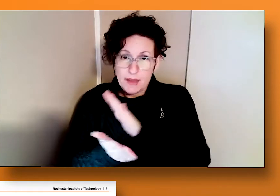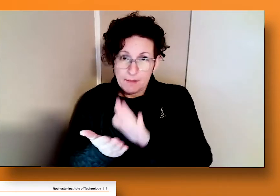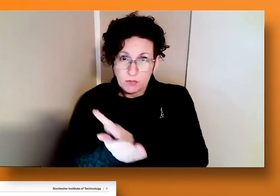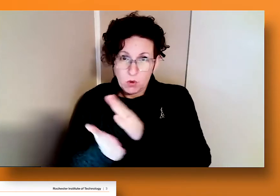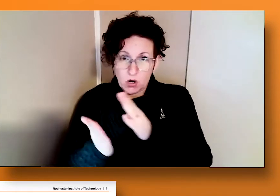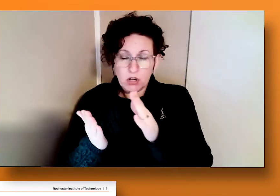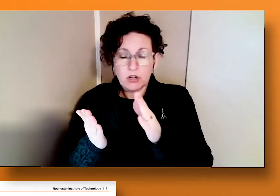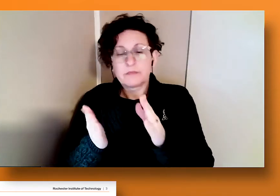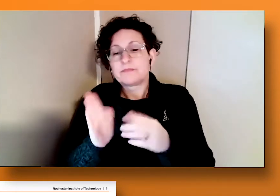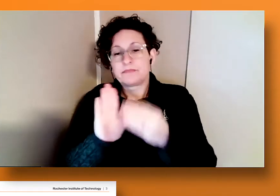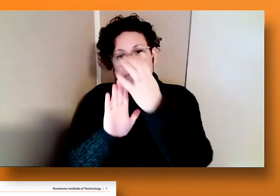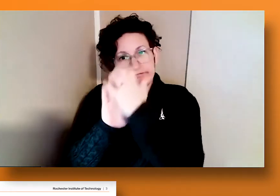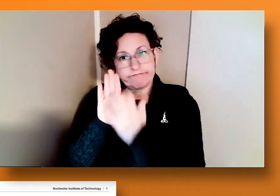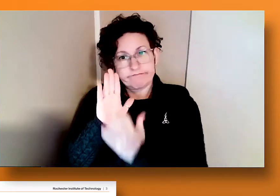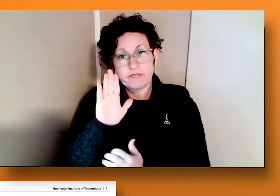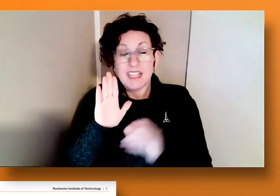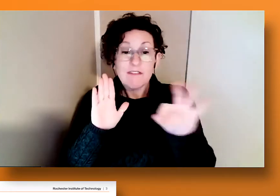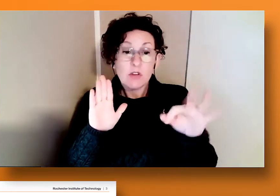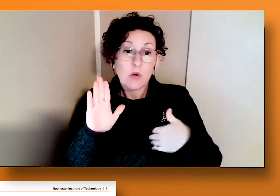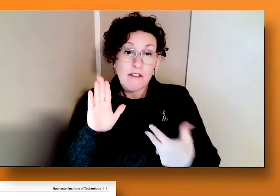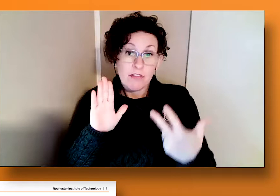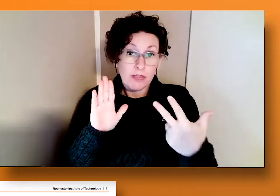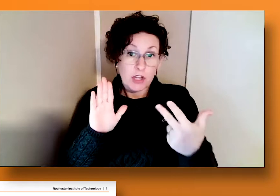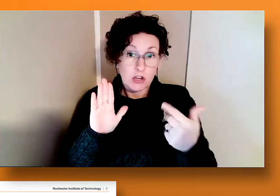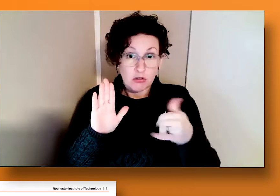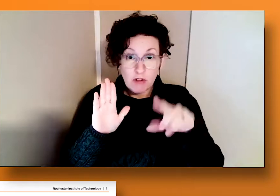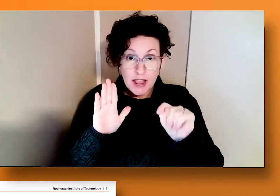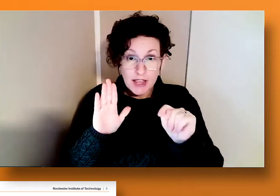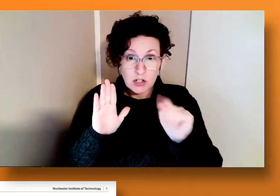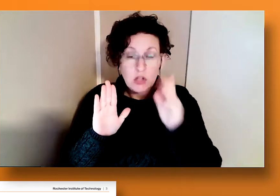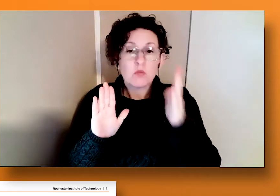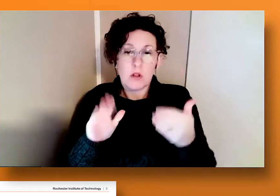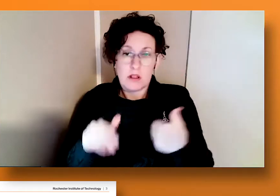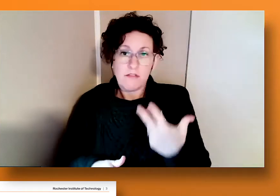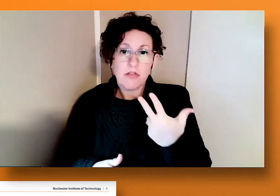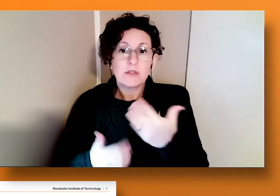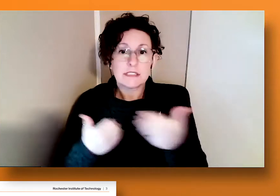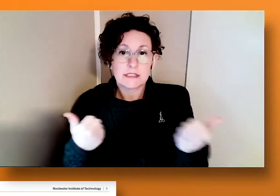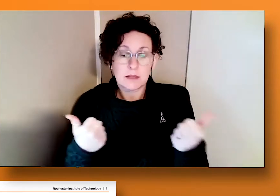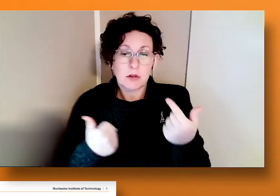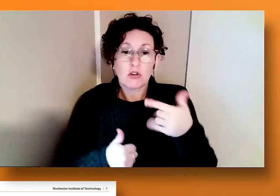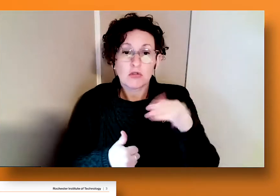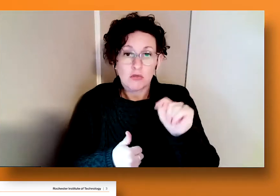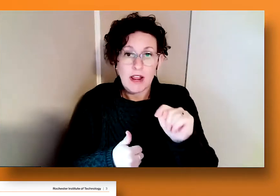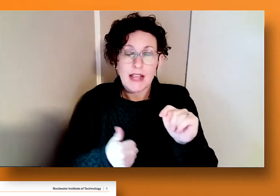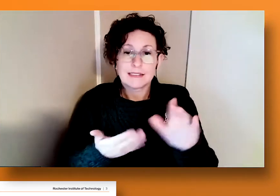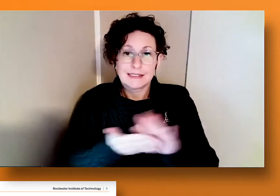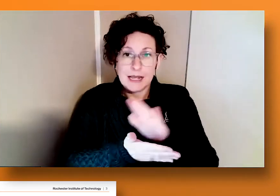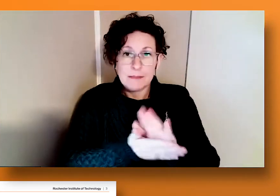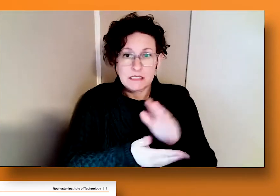for each specific grant that you have. If you have three grants, you'll have three separate grant statements.